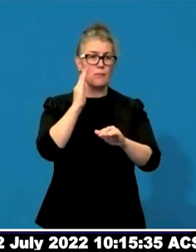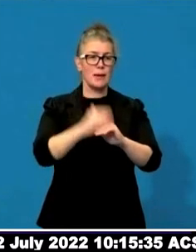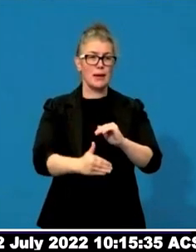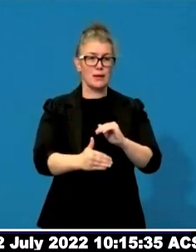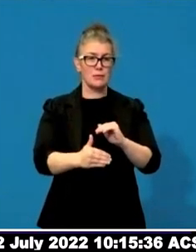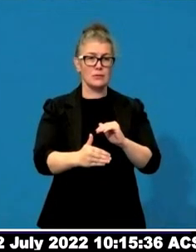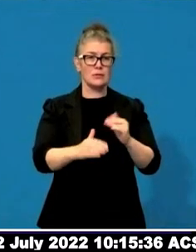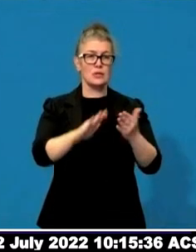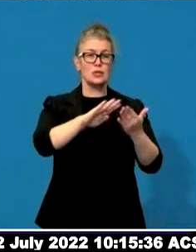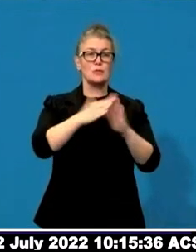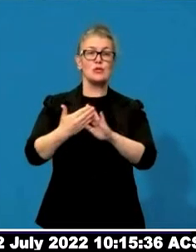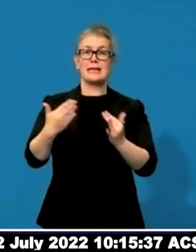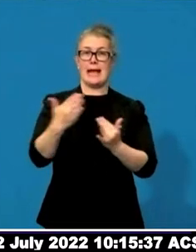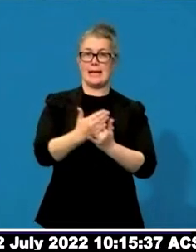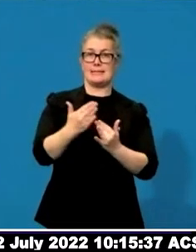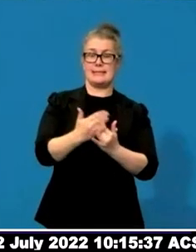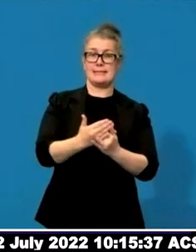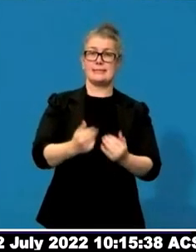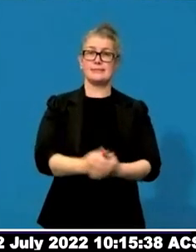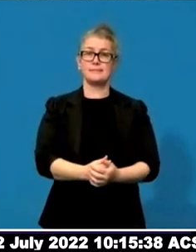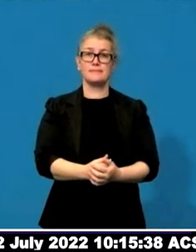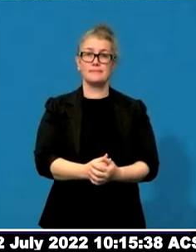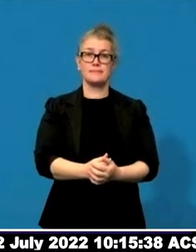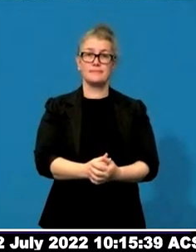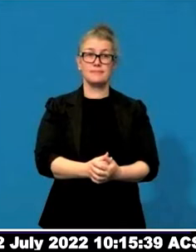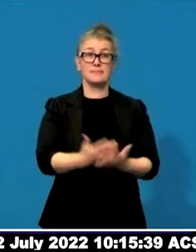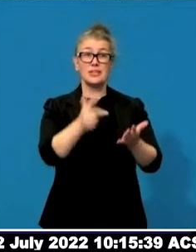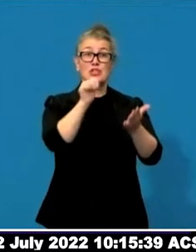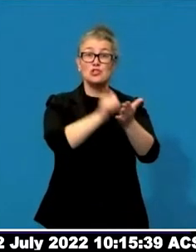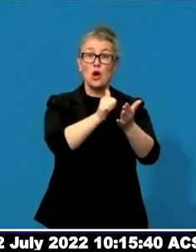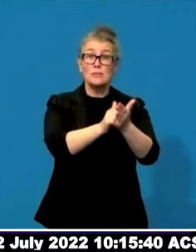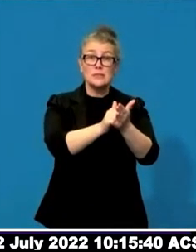Are there a lot of shops for clothes and things like that in Tennant Creek?